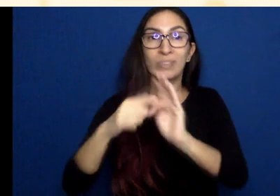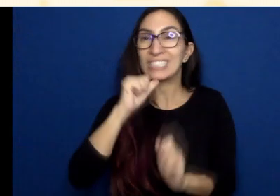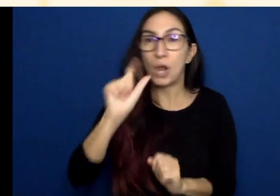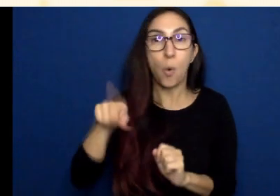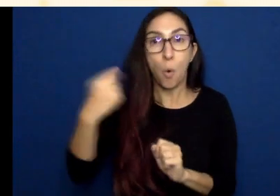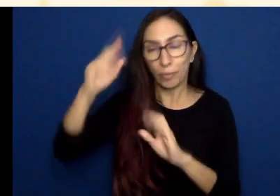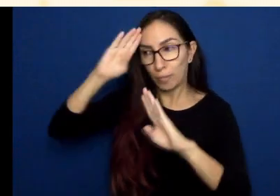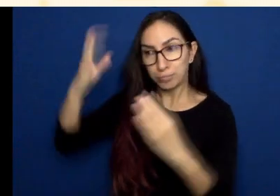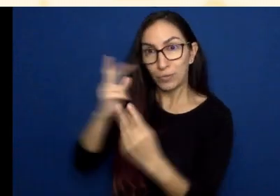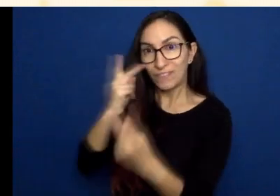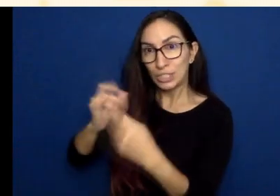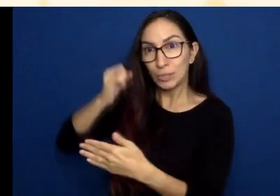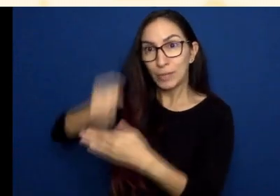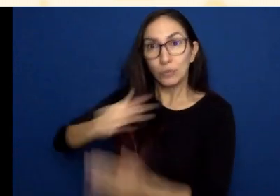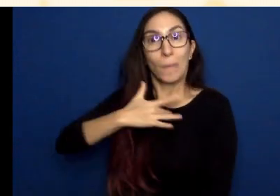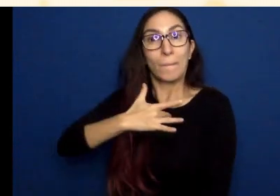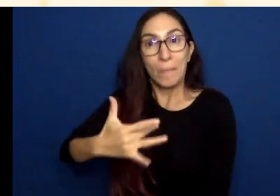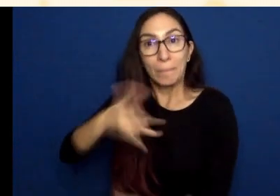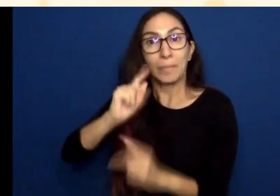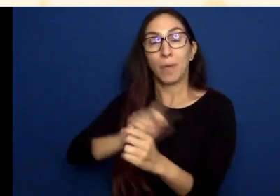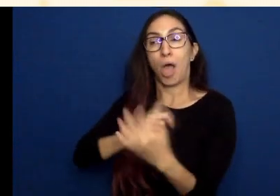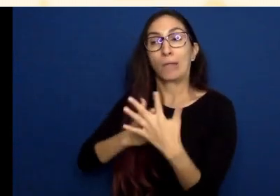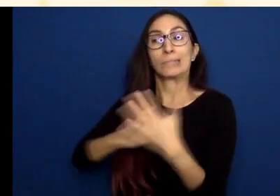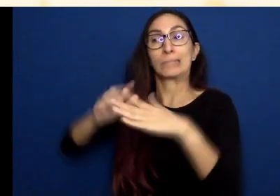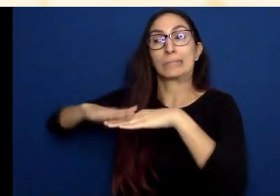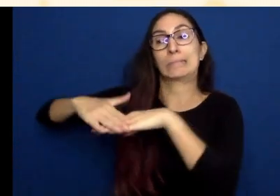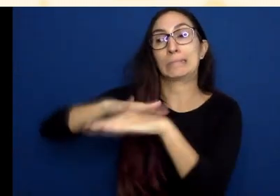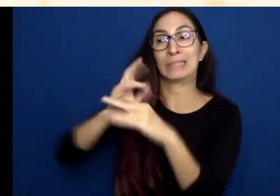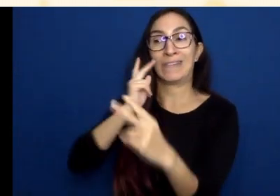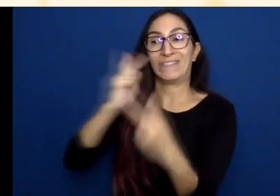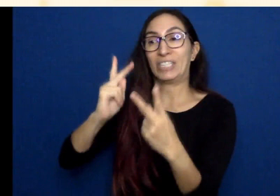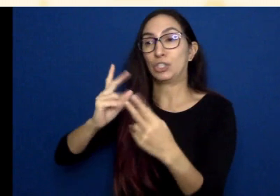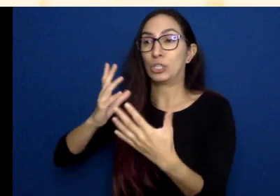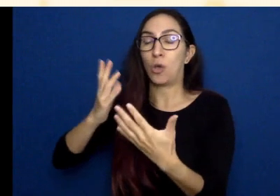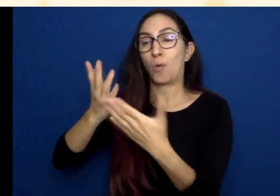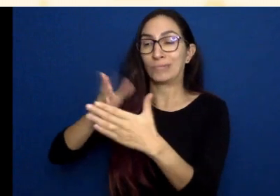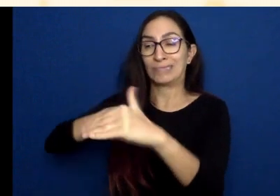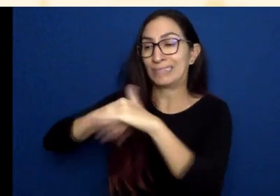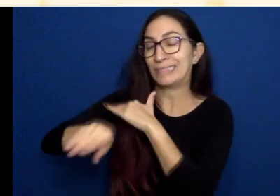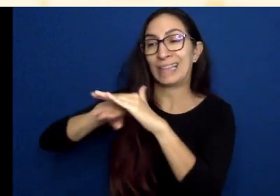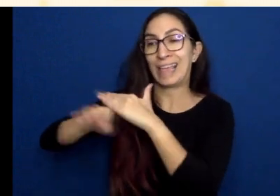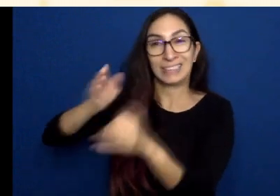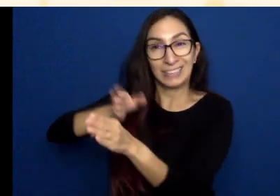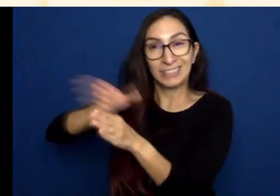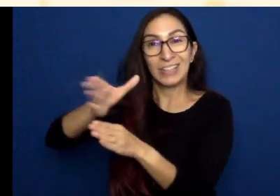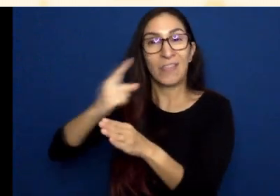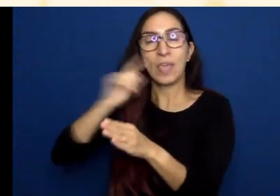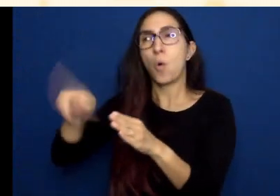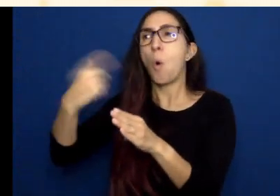fibromyalgia, multiple sclerosis, Crohn's disease, PTSD, autism, and unfortunately, Long COVID.